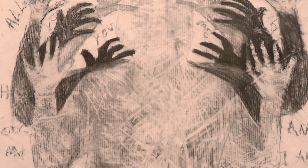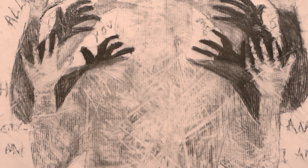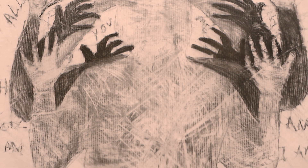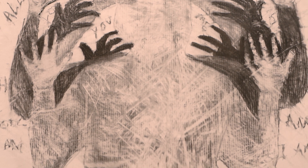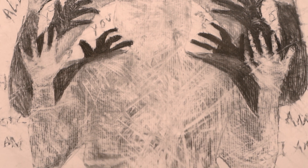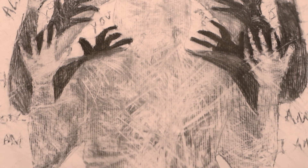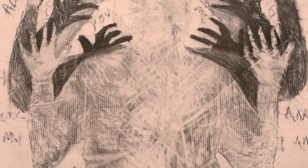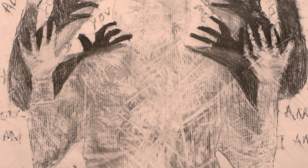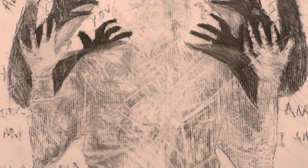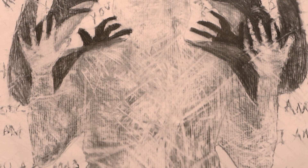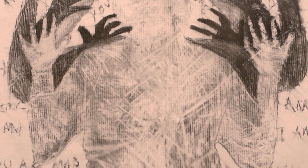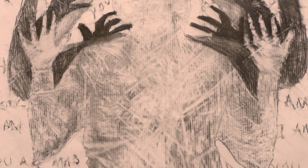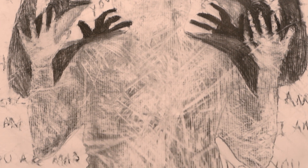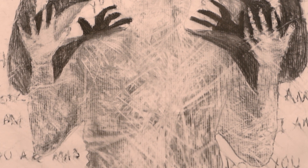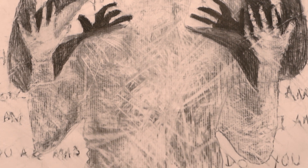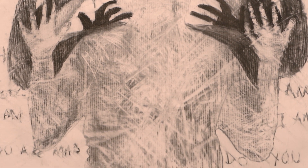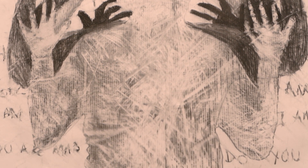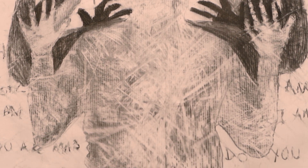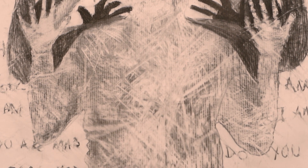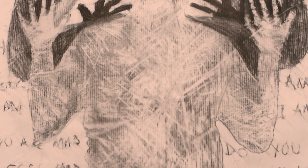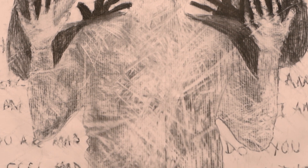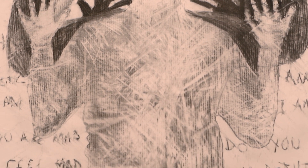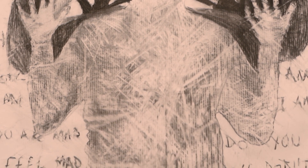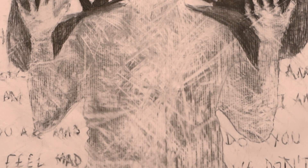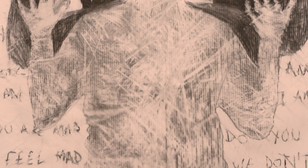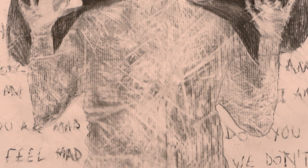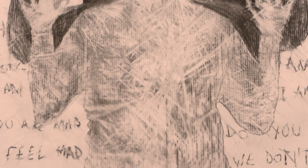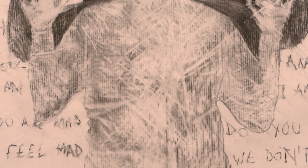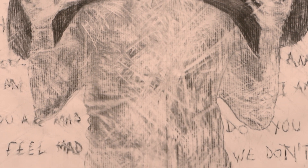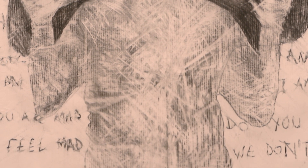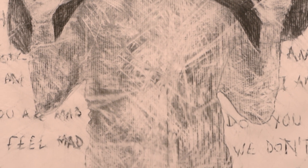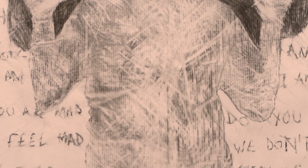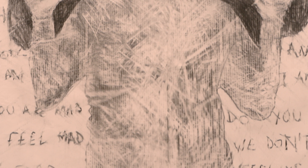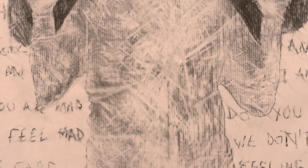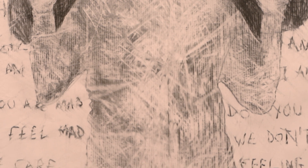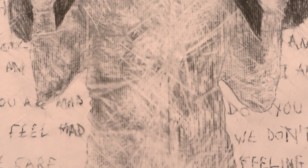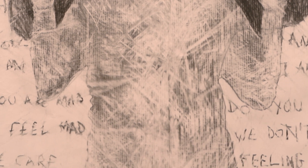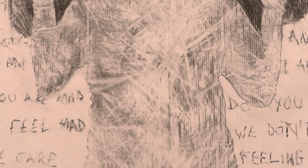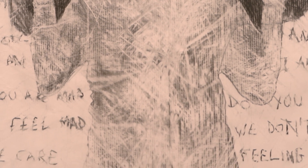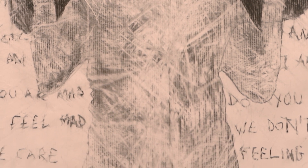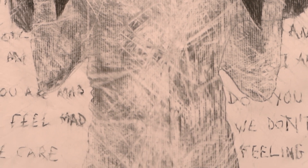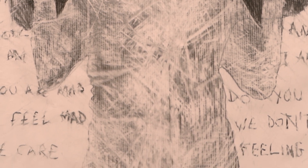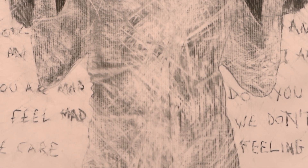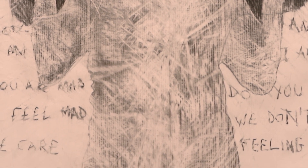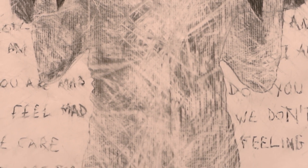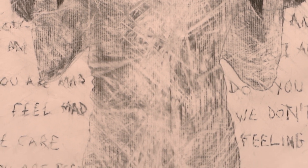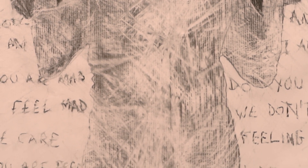and that's about my being angry and frustrated and annoyed, so, that's why I expressed these strokes.